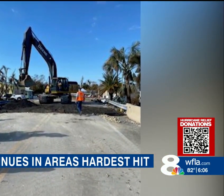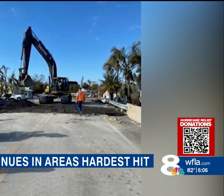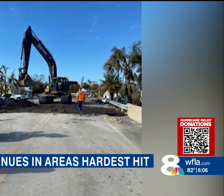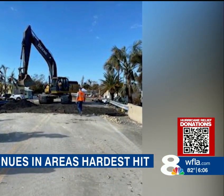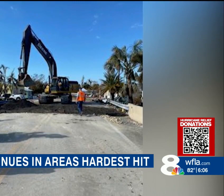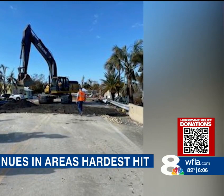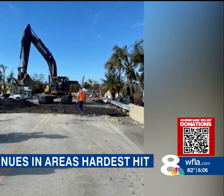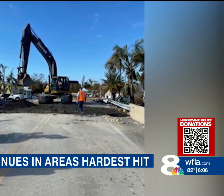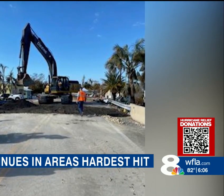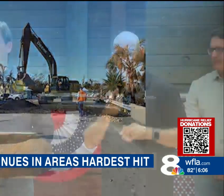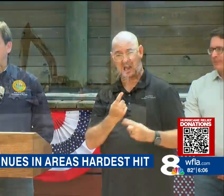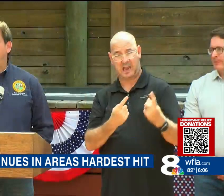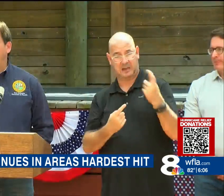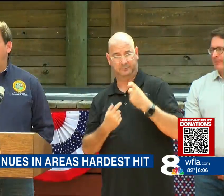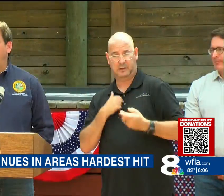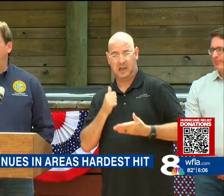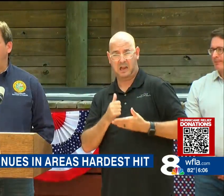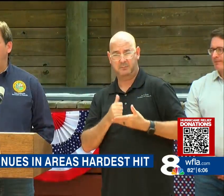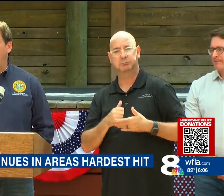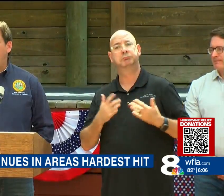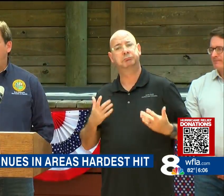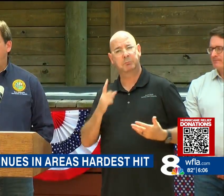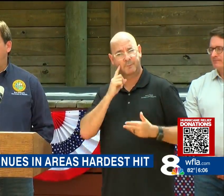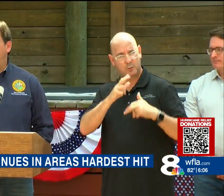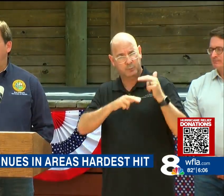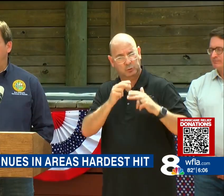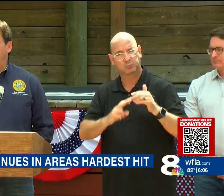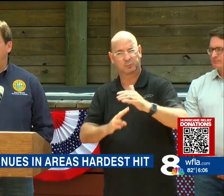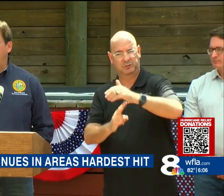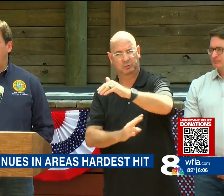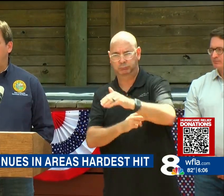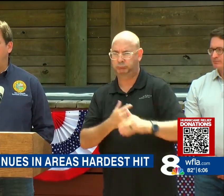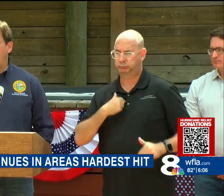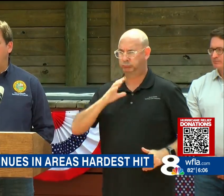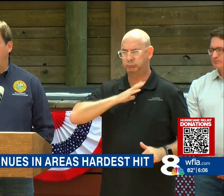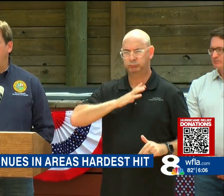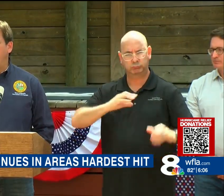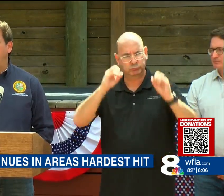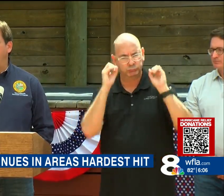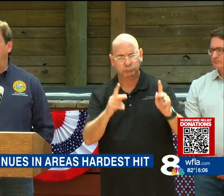MADE TO HELP THE PEOPLE AND BUSINESSES THAT HAVE BEEN CUT OFF ON PINE ISLAND. AND THE